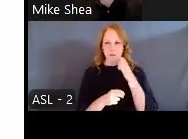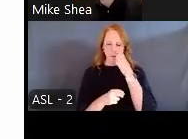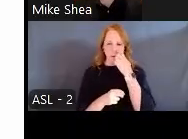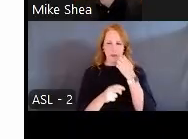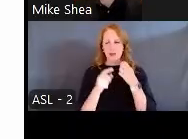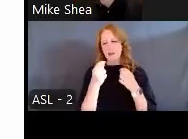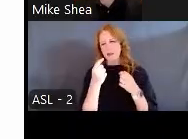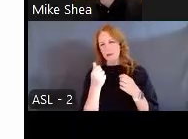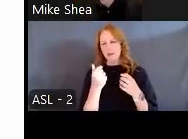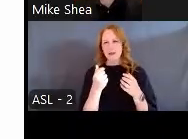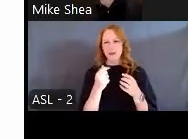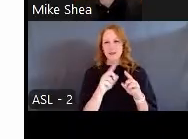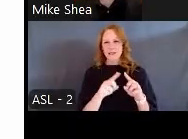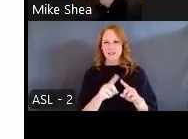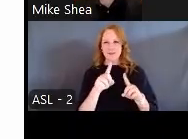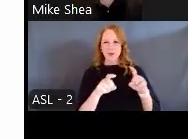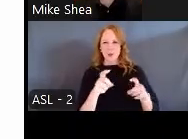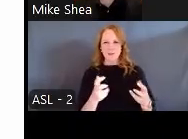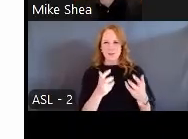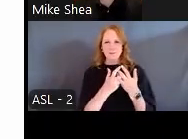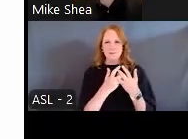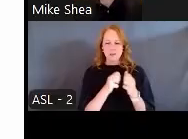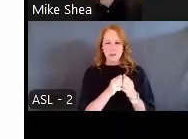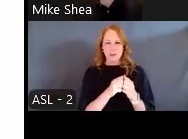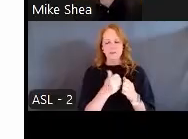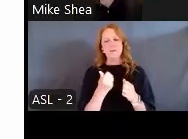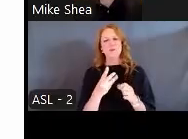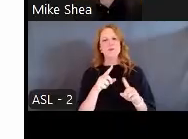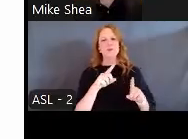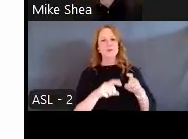questions that we've received, but I've had a couple of questions about people in specific